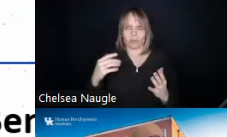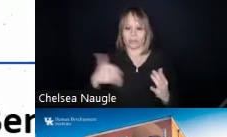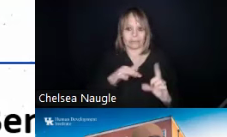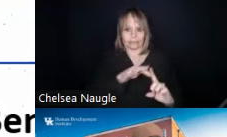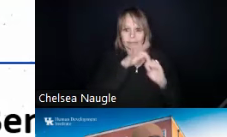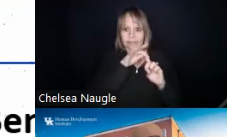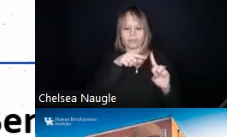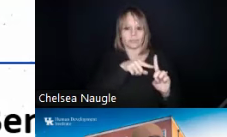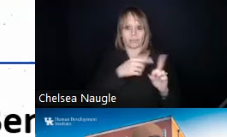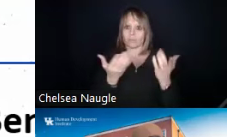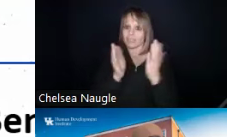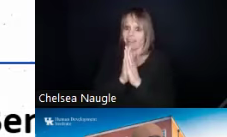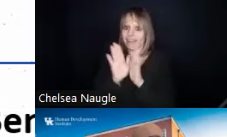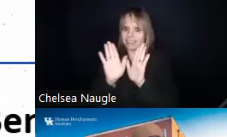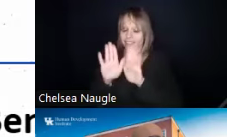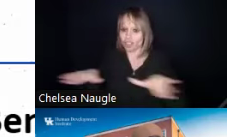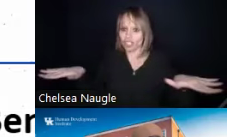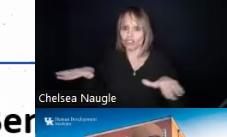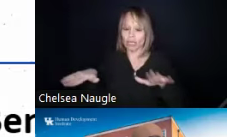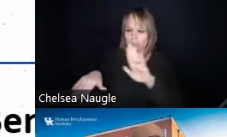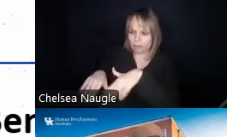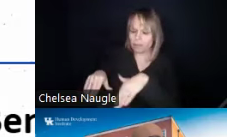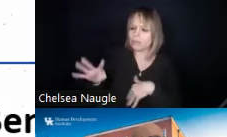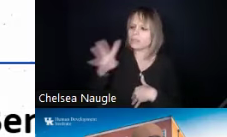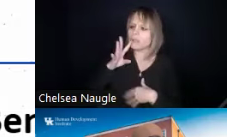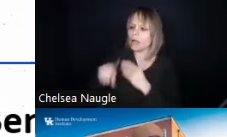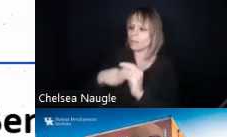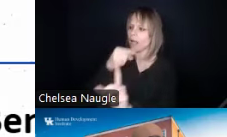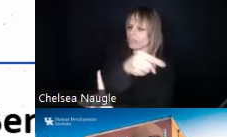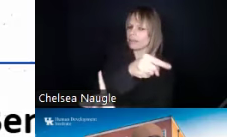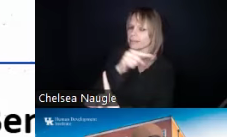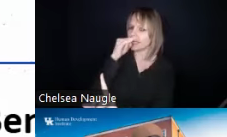sometimes talk about another kid and say, "What did they do good or bad?" Right? And you can see some kids that